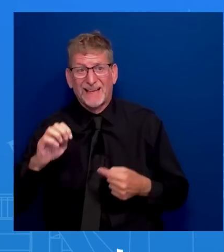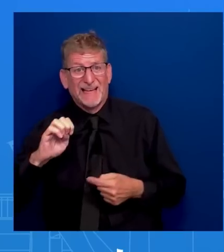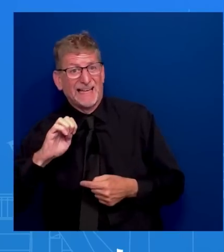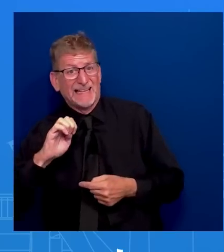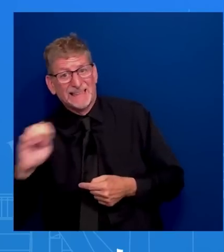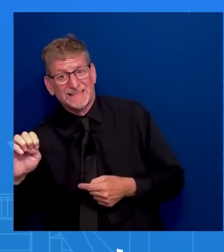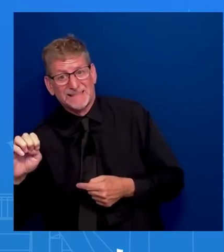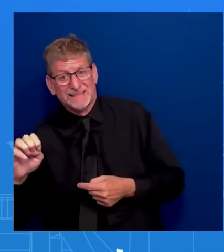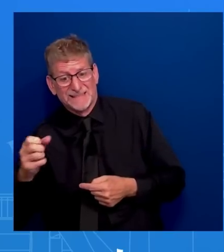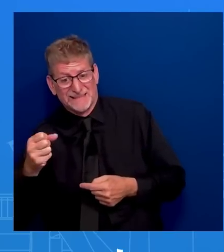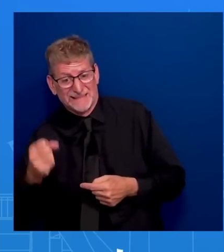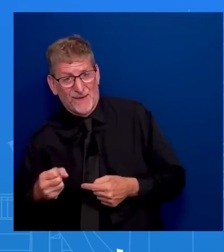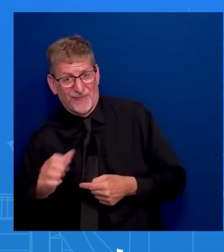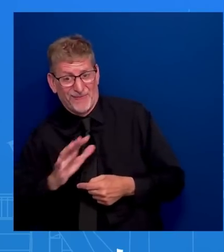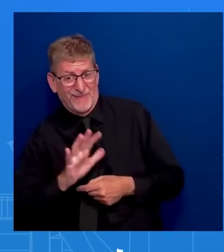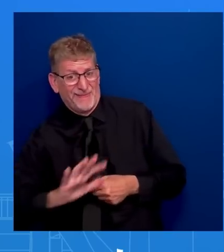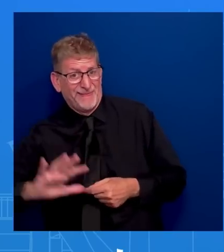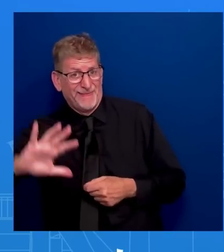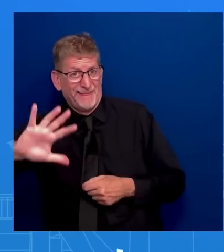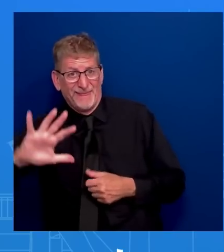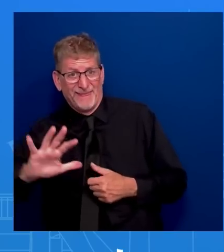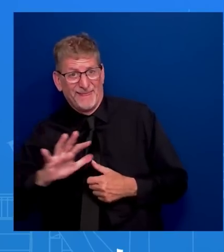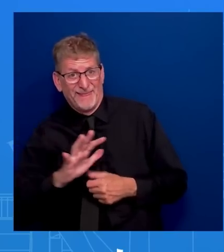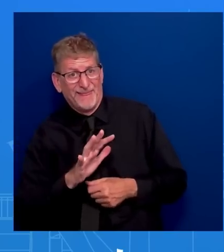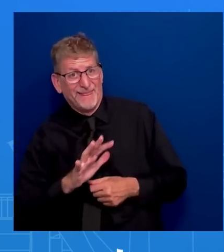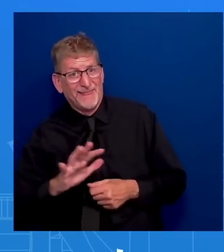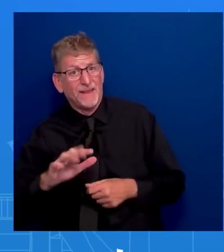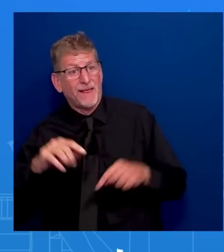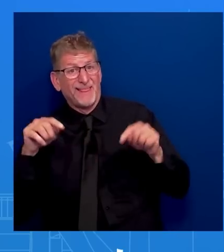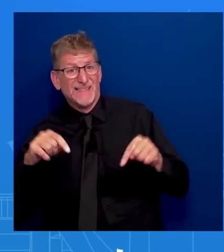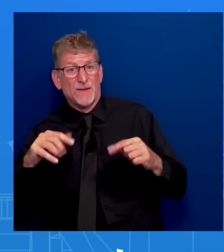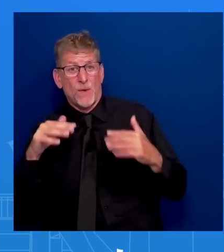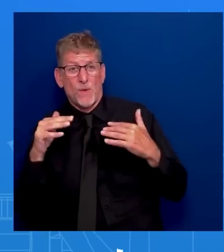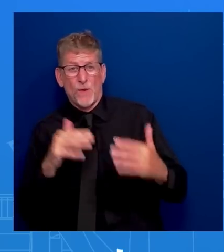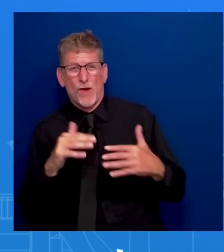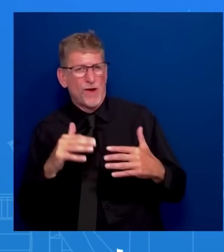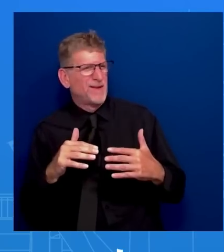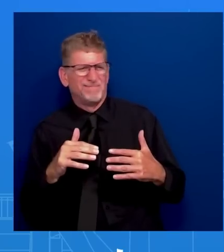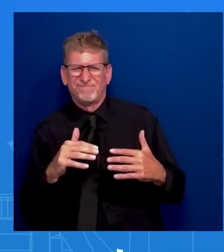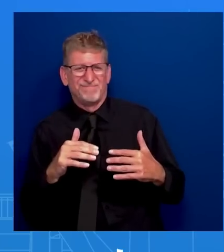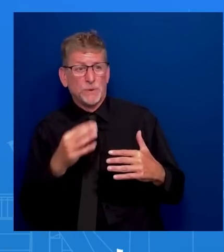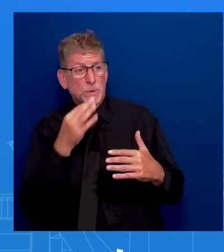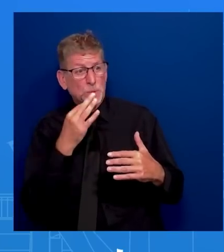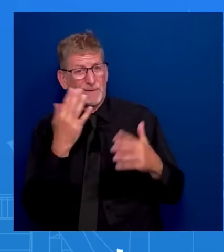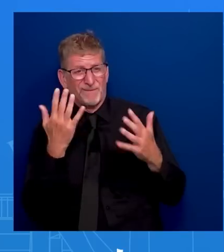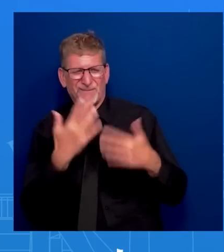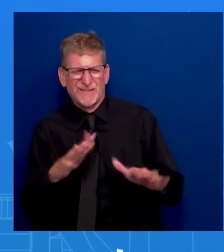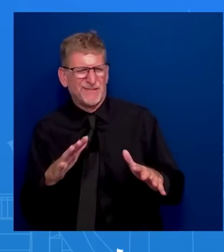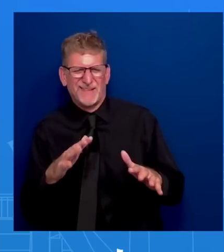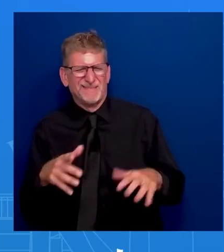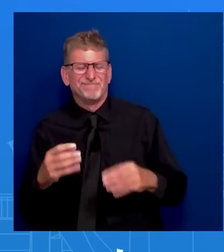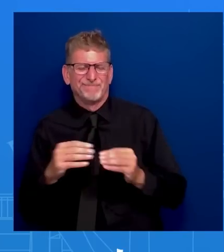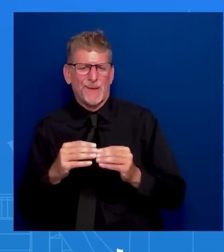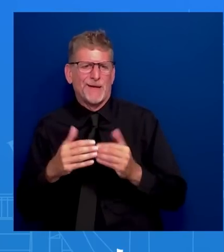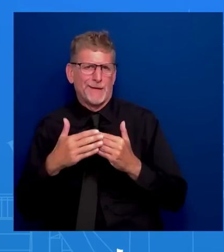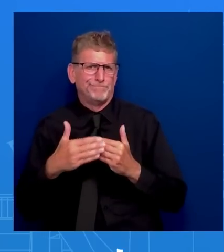against Russia's unprovoked aggression, and that's going to be our focus. The Press: So is a legitimate target or not? Ms. Jean-Pierre: Say that one more time?